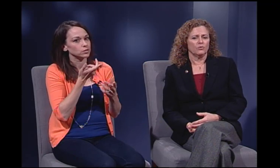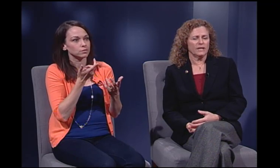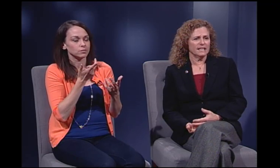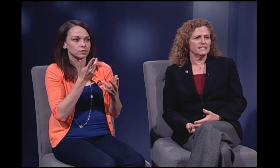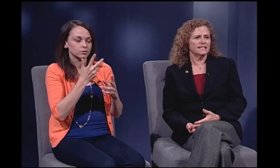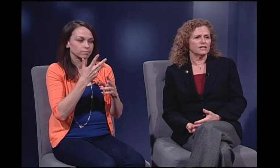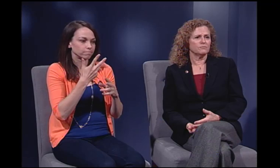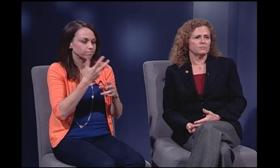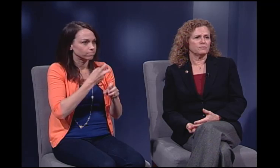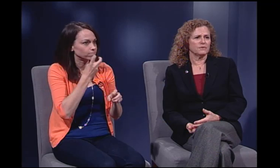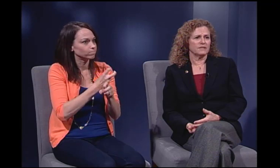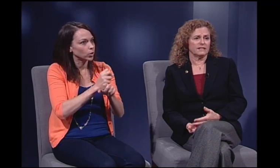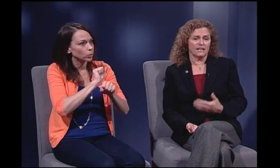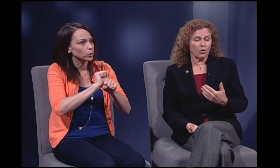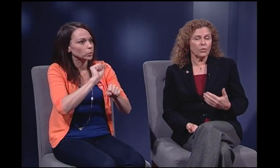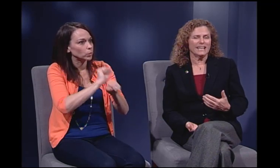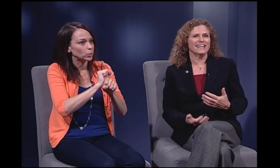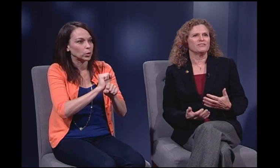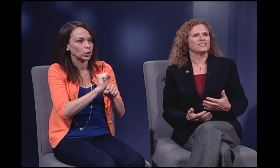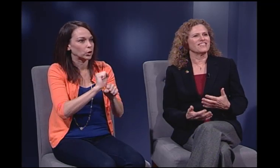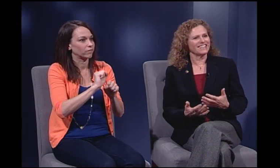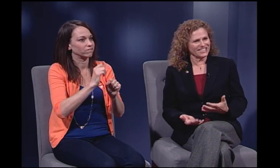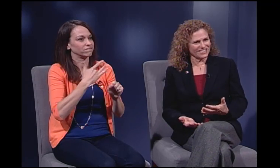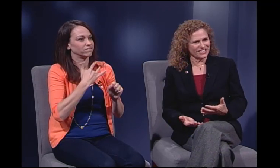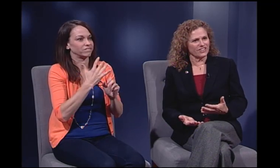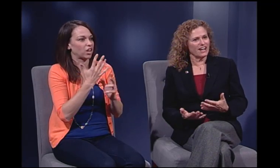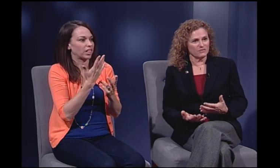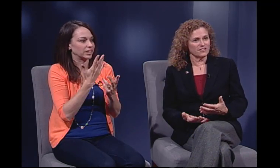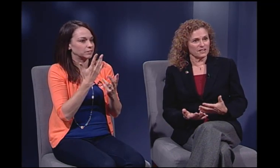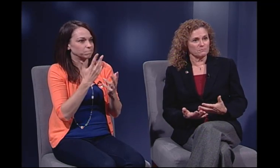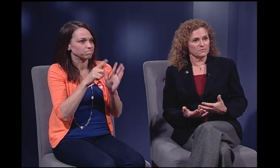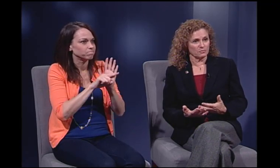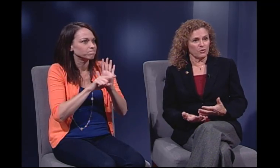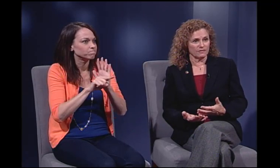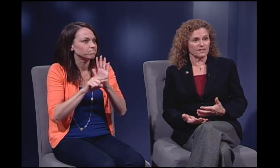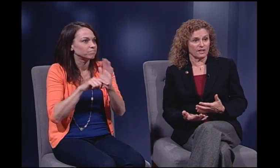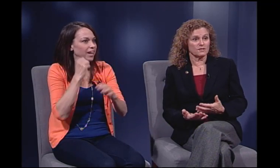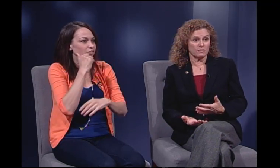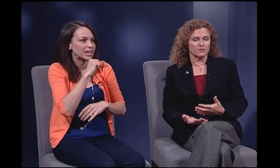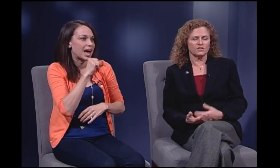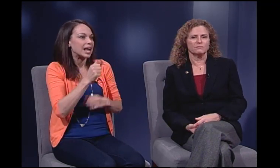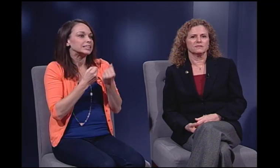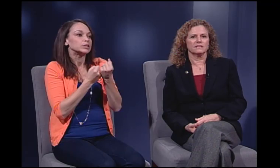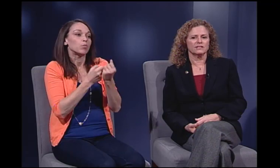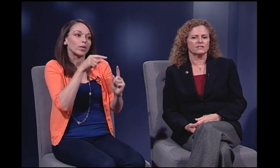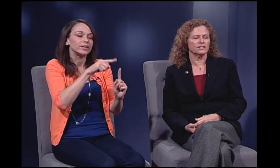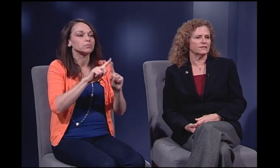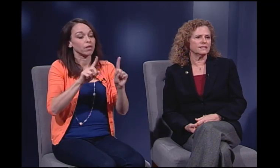We ended up-- not we, I would say the legislature, I was not supportive of it, I was opposed to it, but the legislature ended